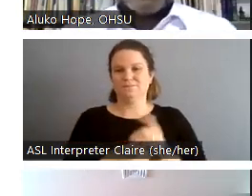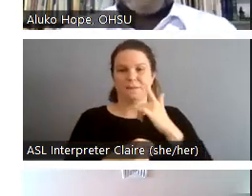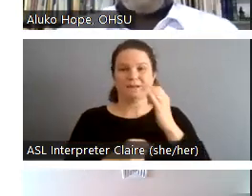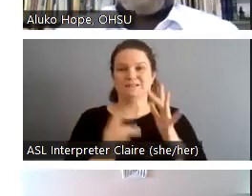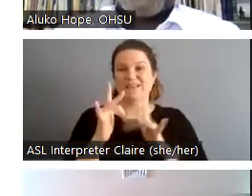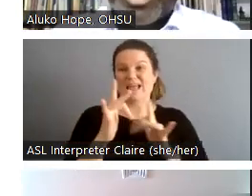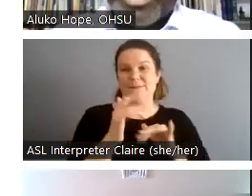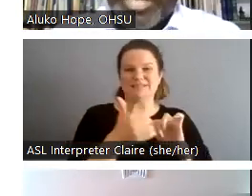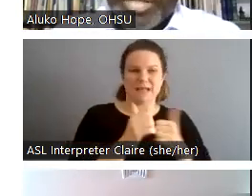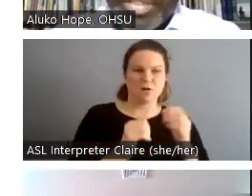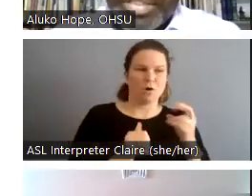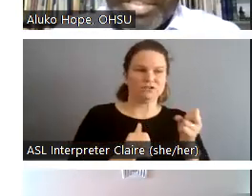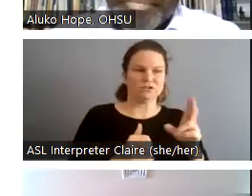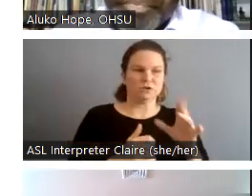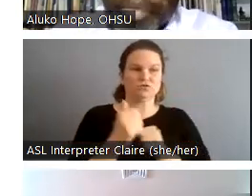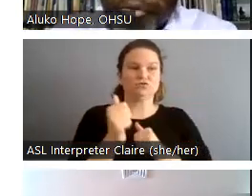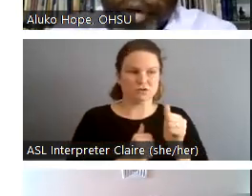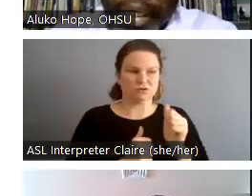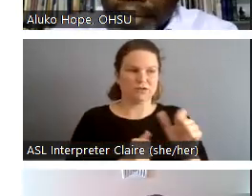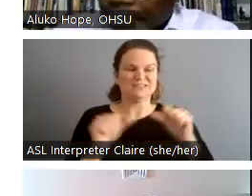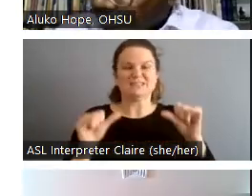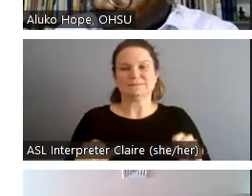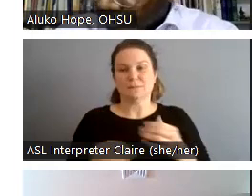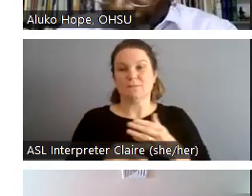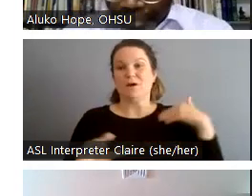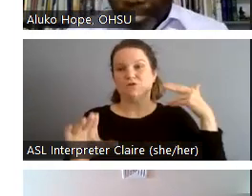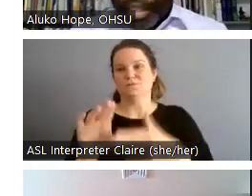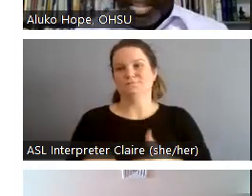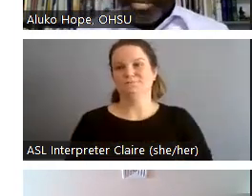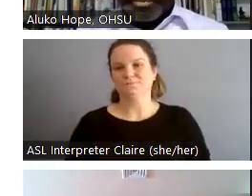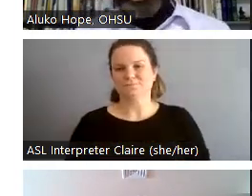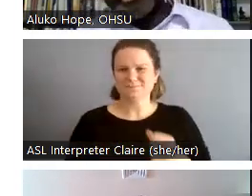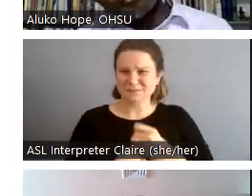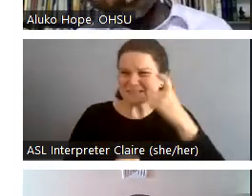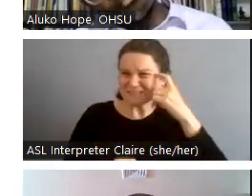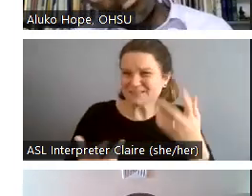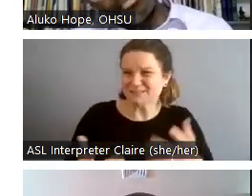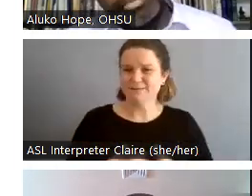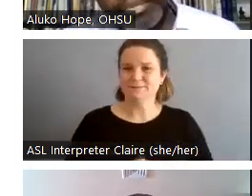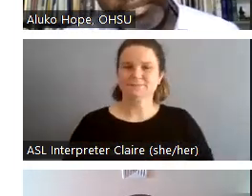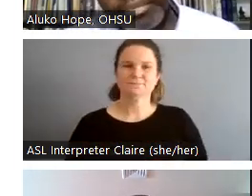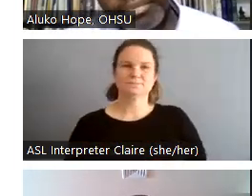in the way OHSU has structured its system before I got here if that makes sense.